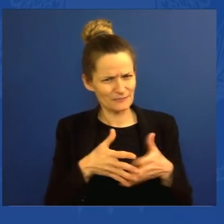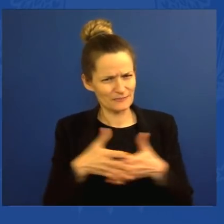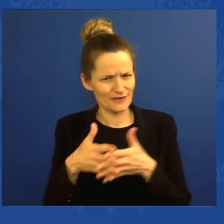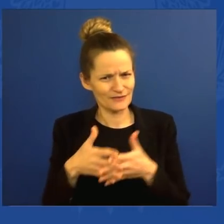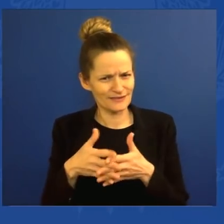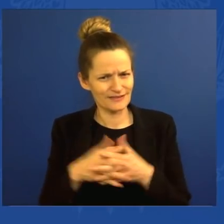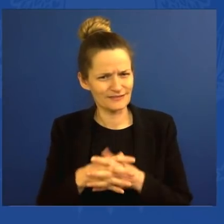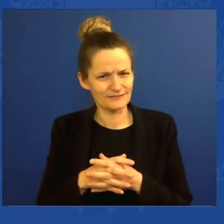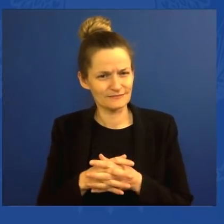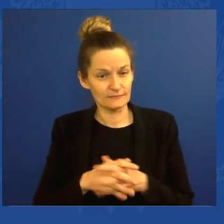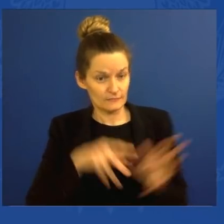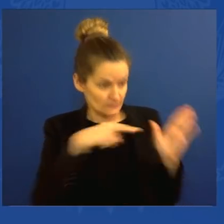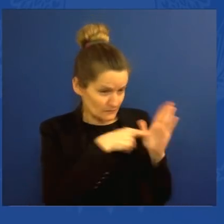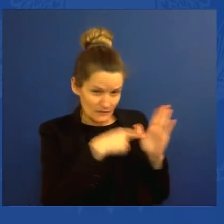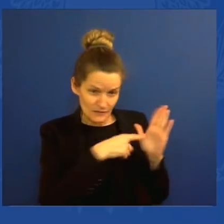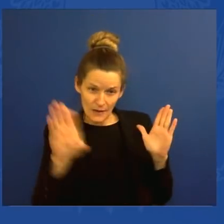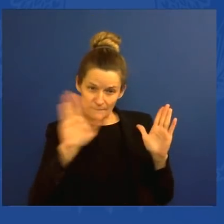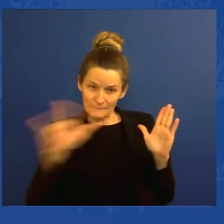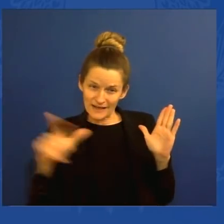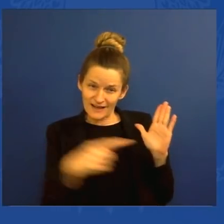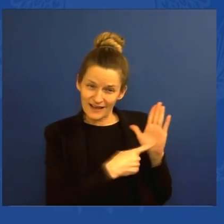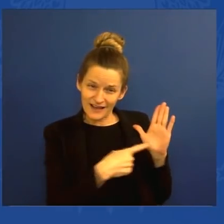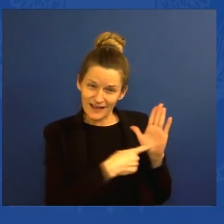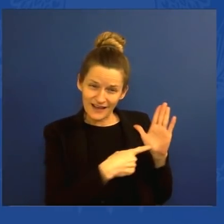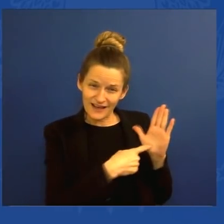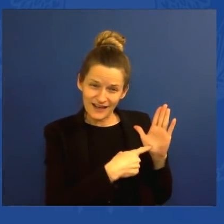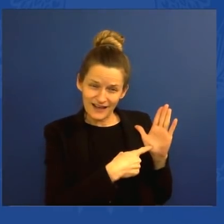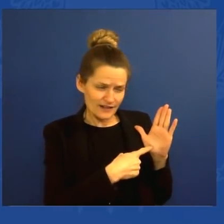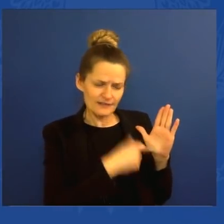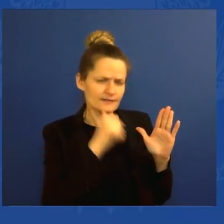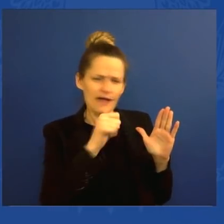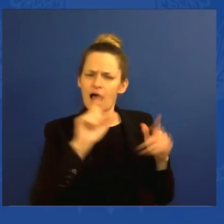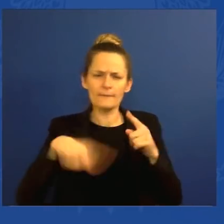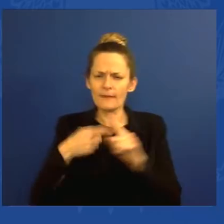that will be tasked with monitoring and strengthening critical supply chains.